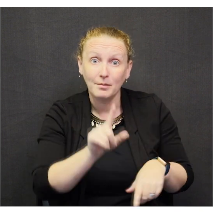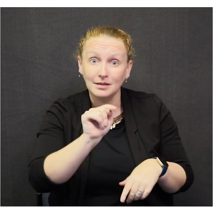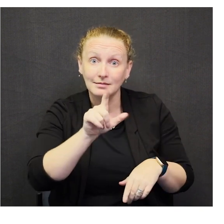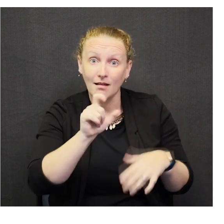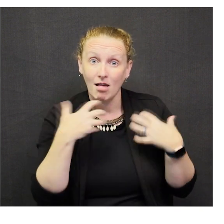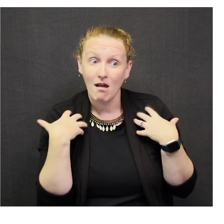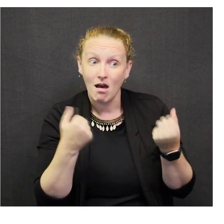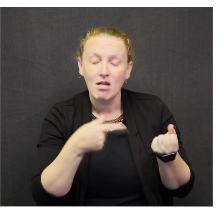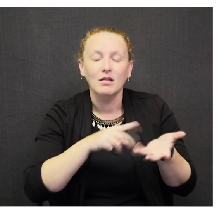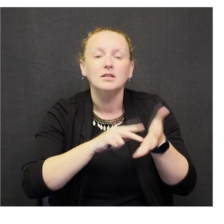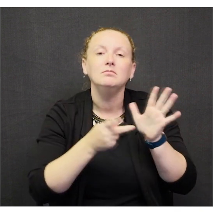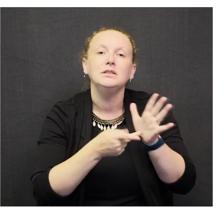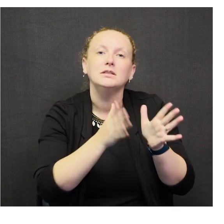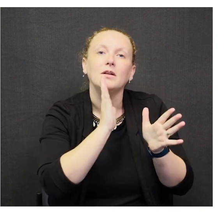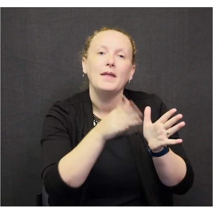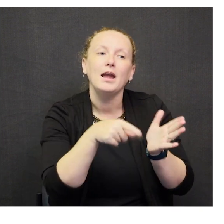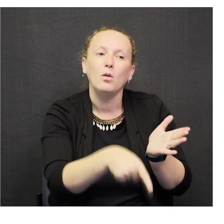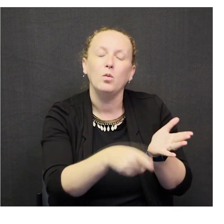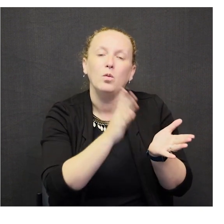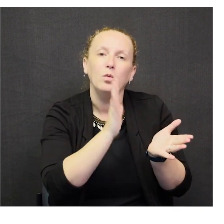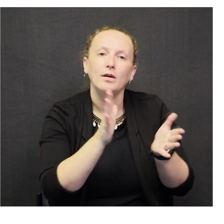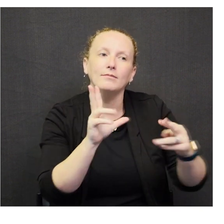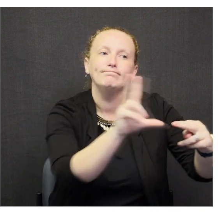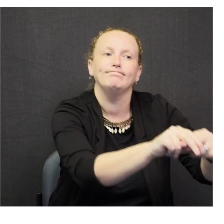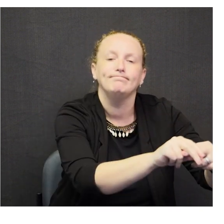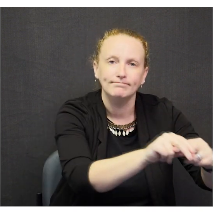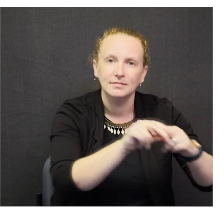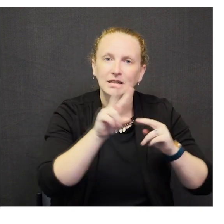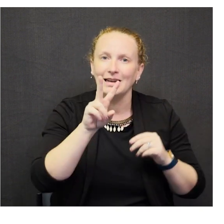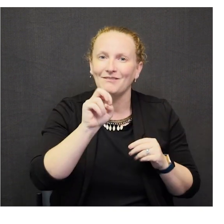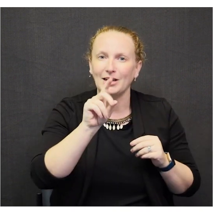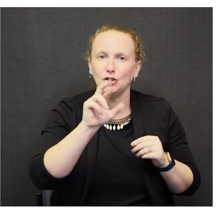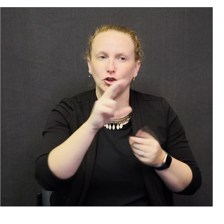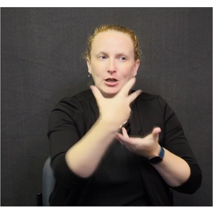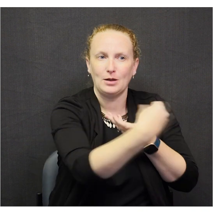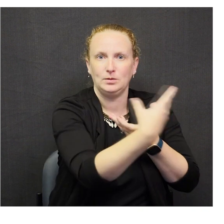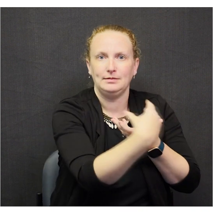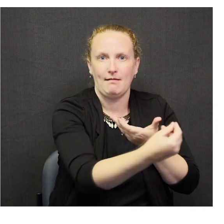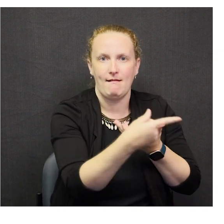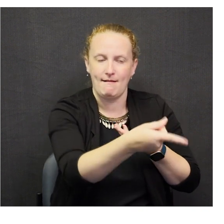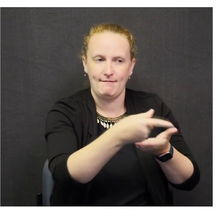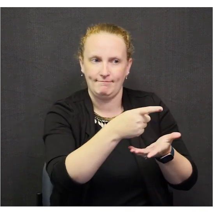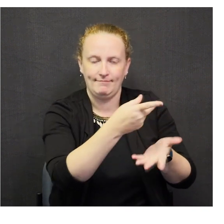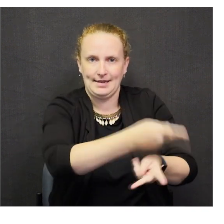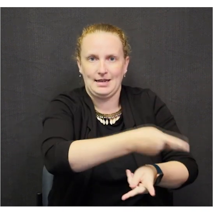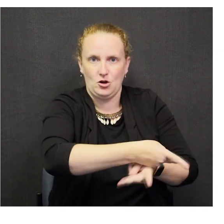are being furloughed or they're being redeployed or, you know they're in the office. But they